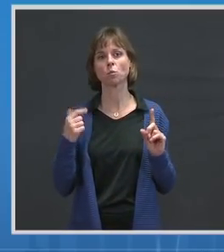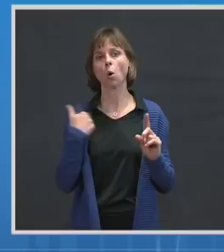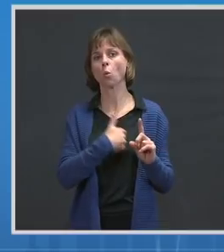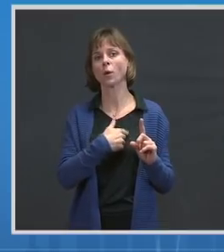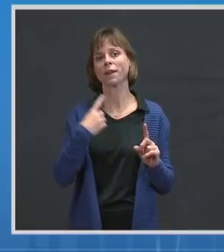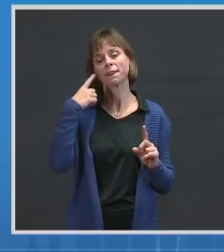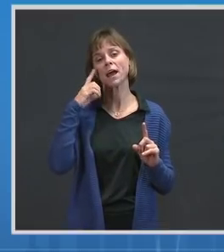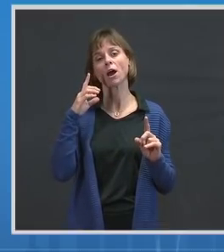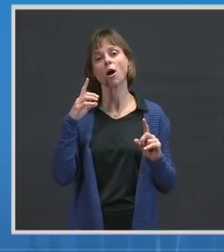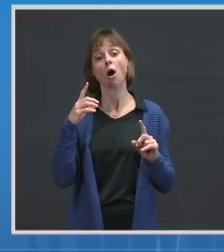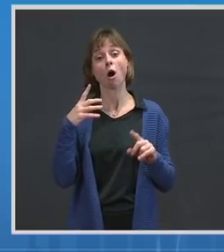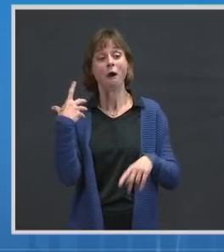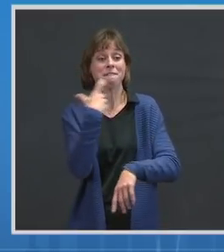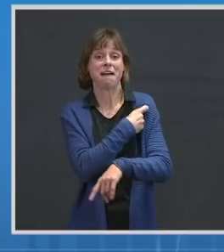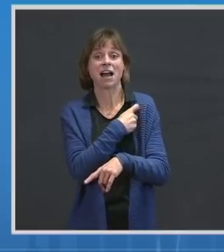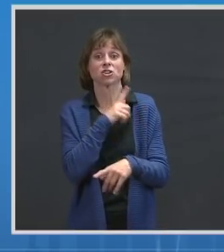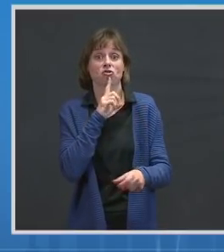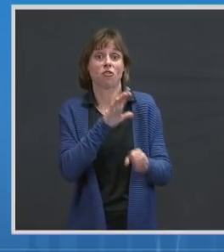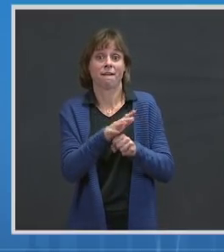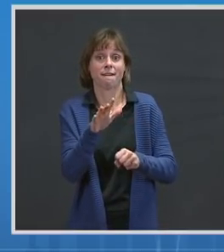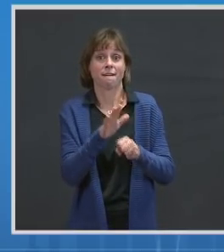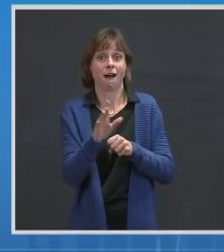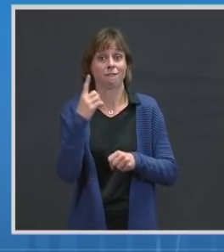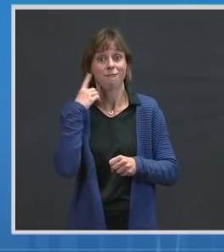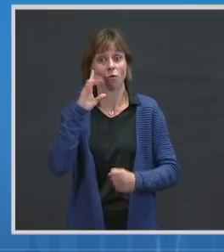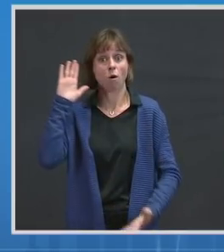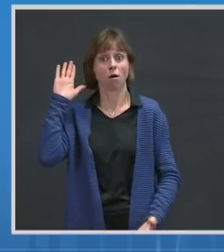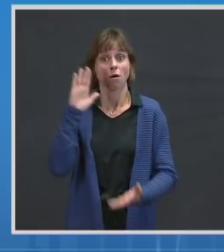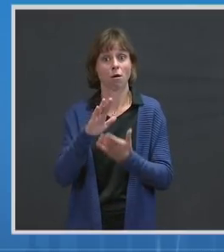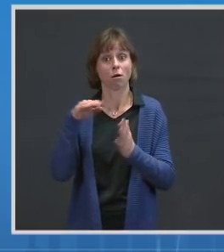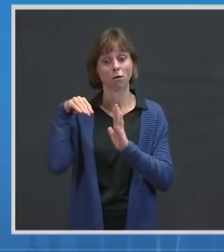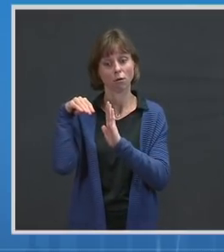is what's driving the decrease in cases right now.